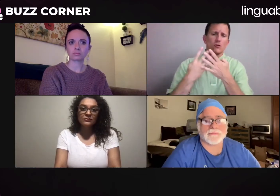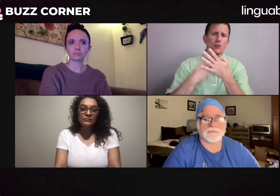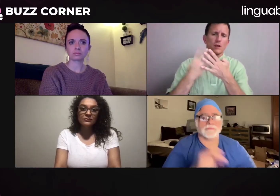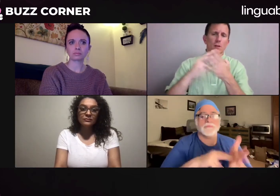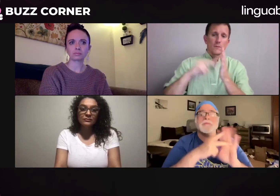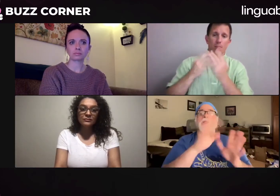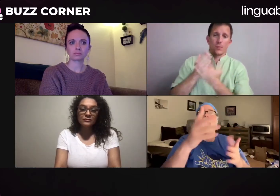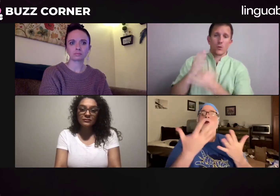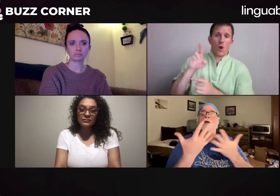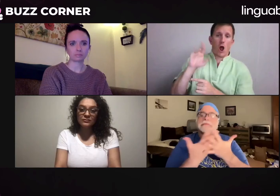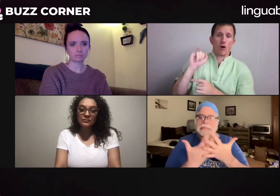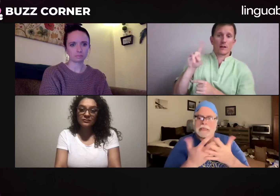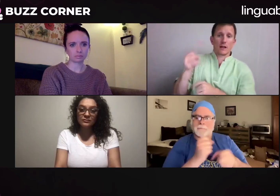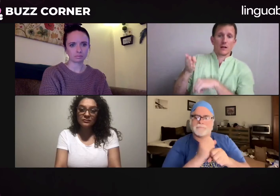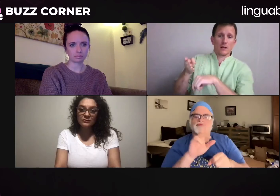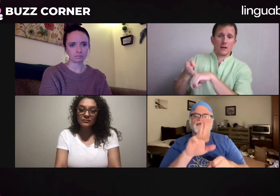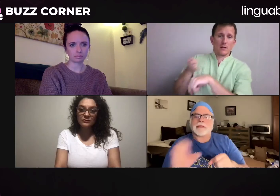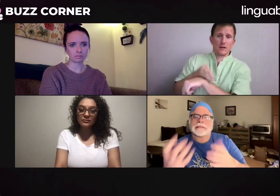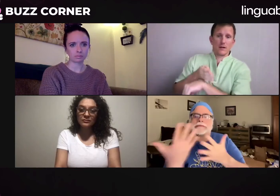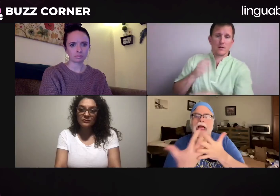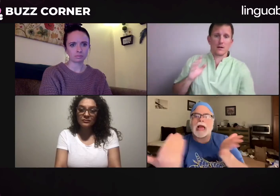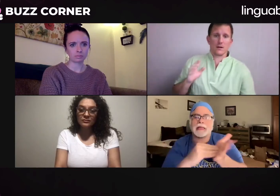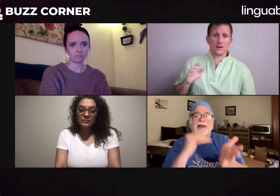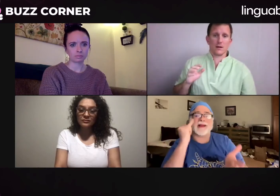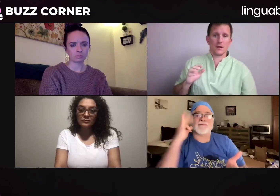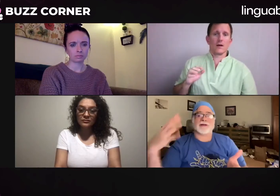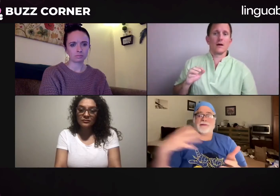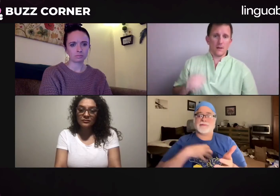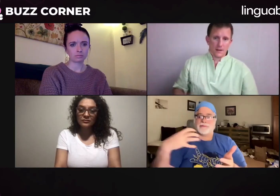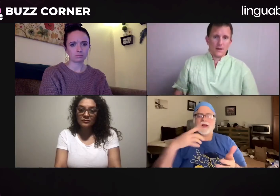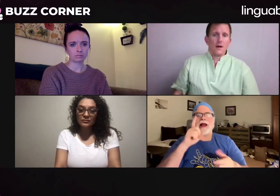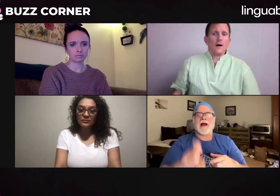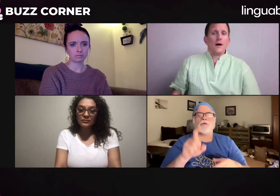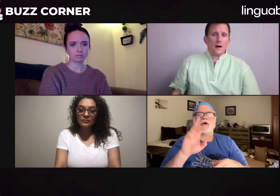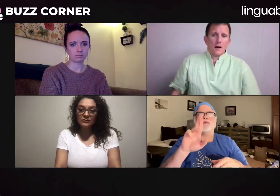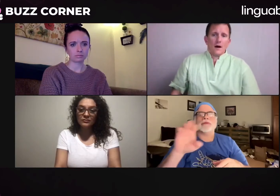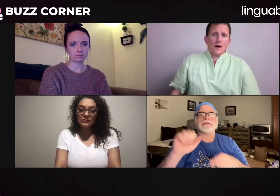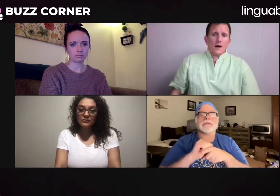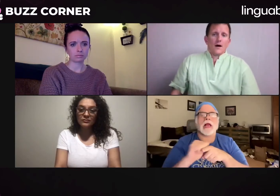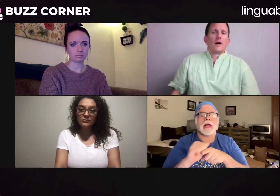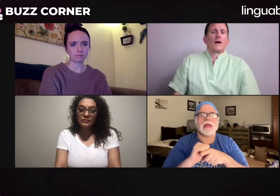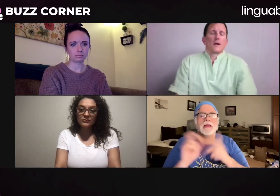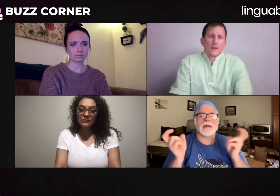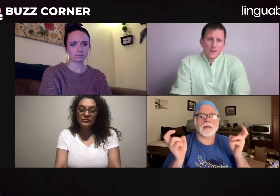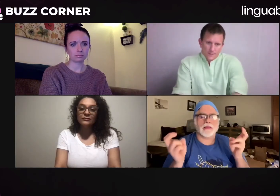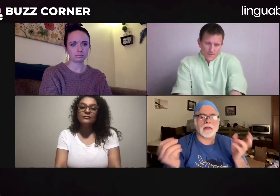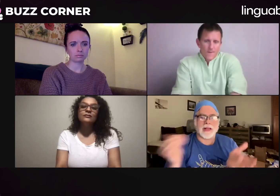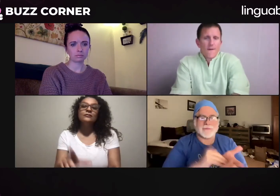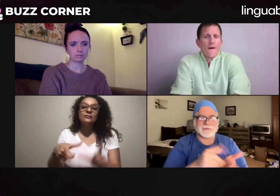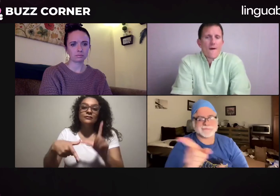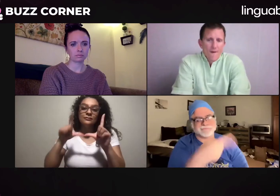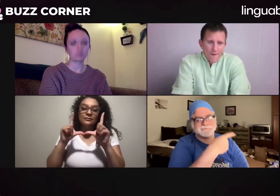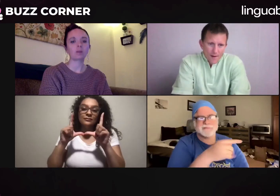what do you mean? I mean, in terms of like screening somebody